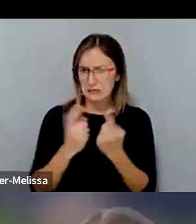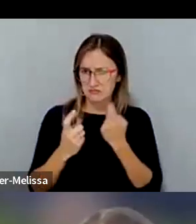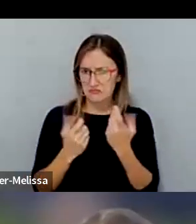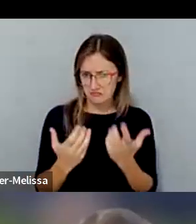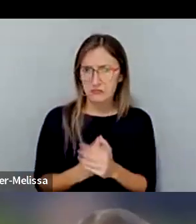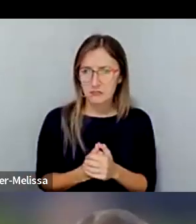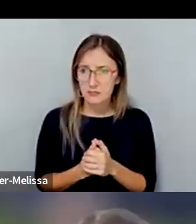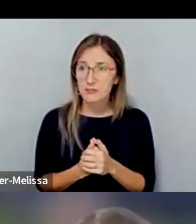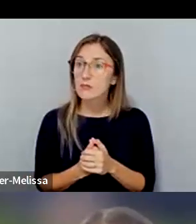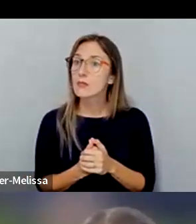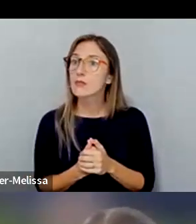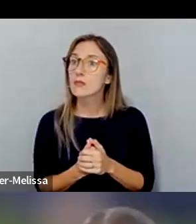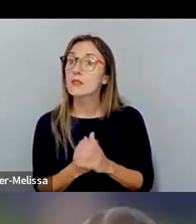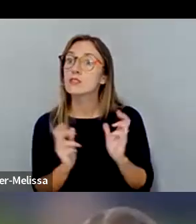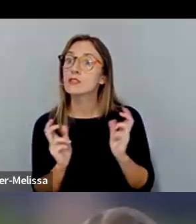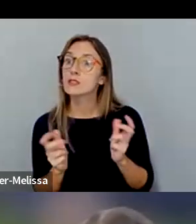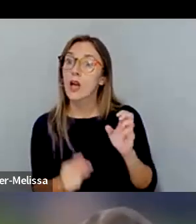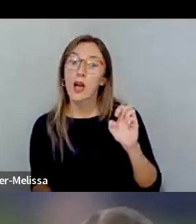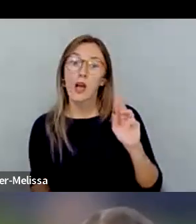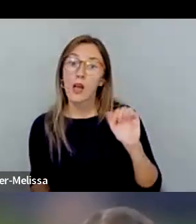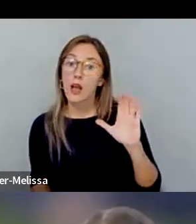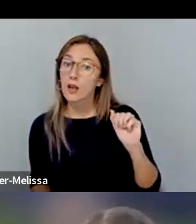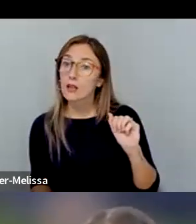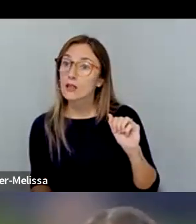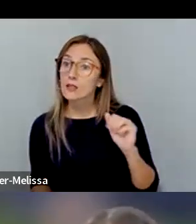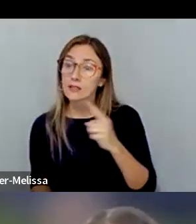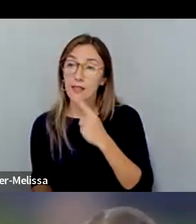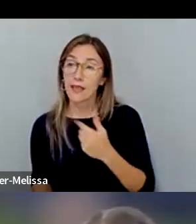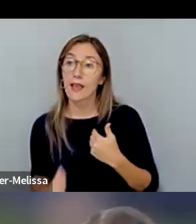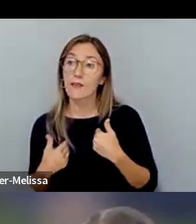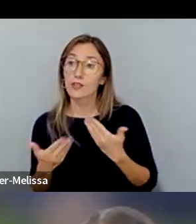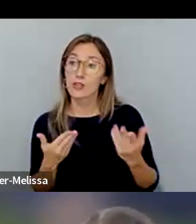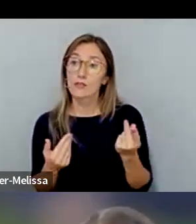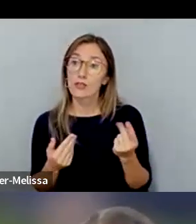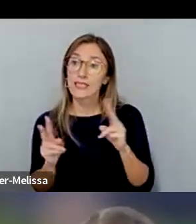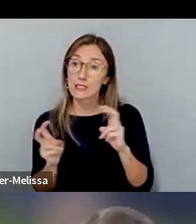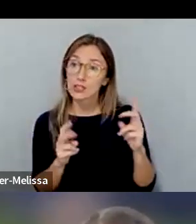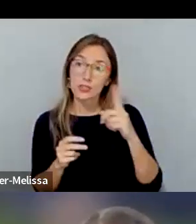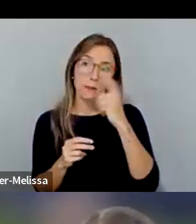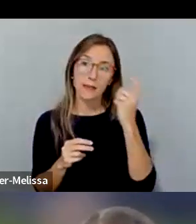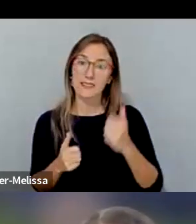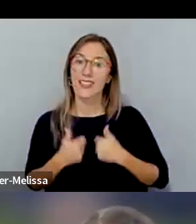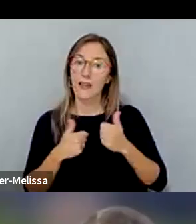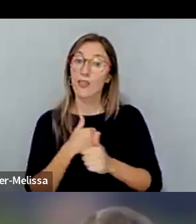did not give you a lot of regulations about service dogs.